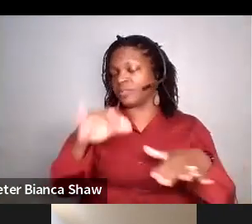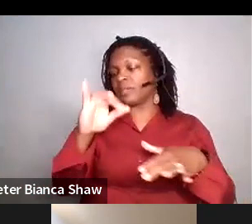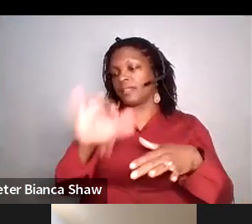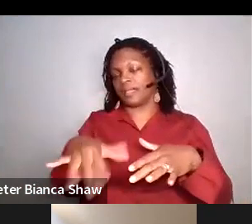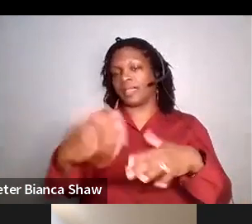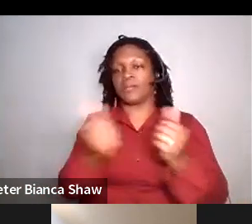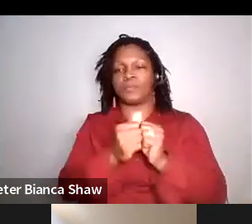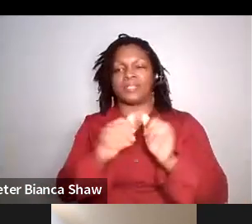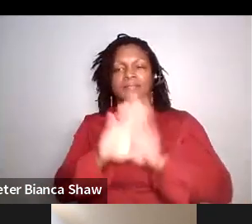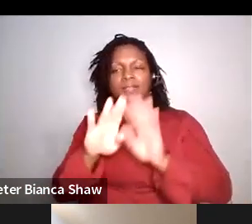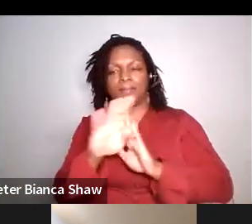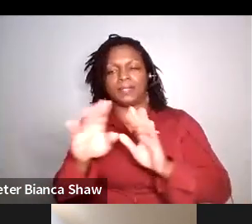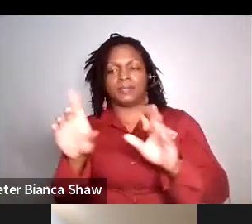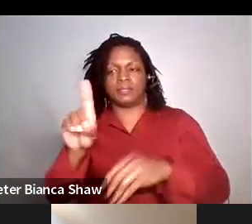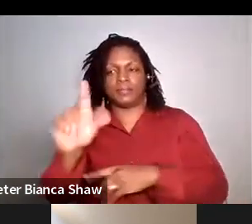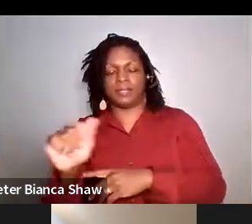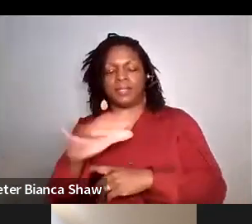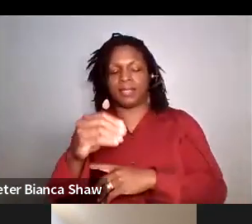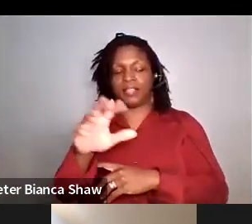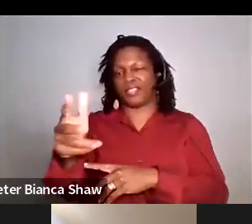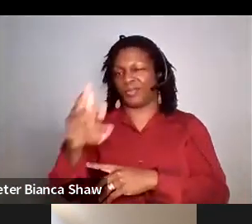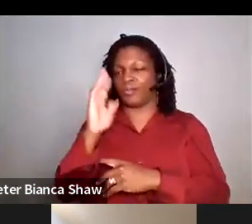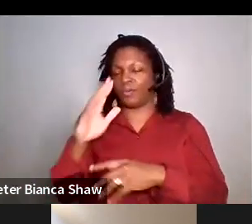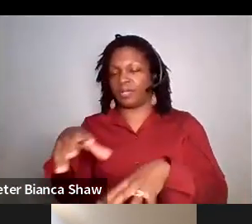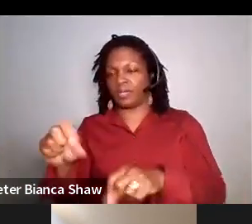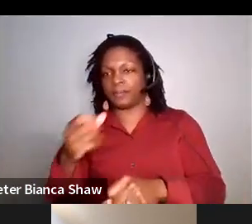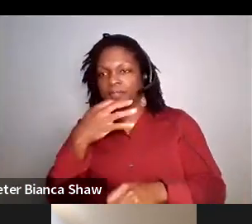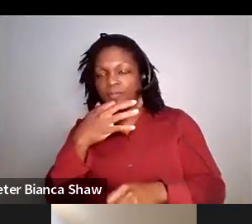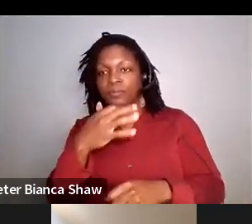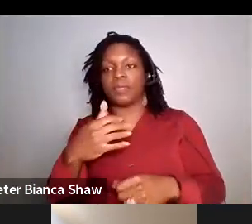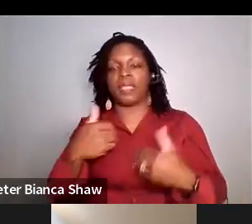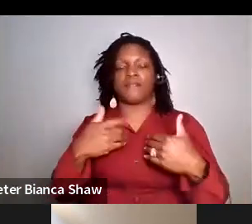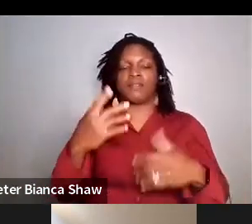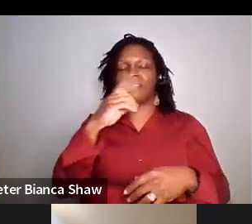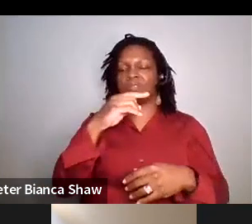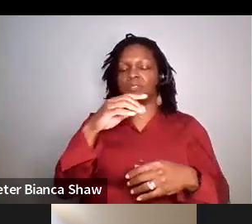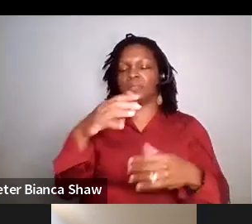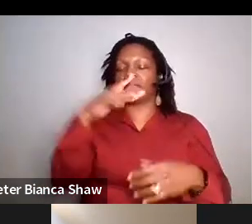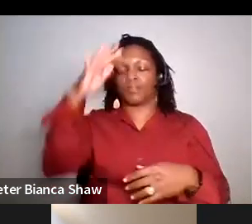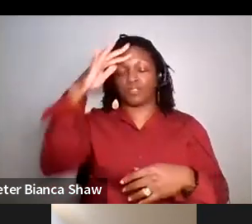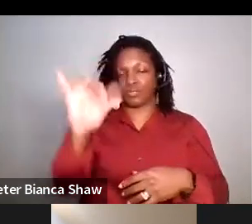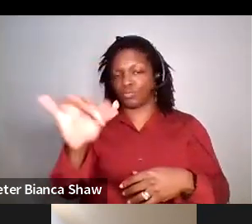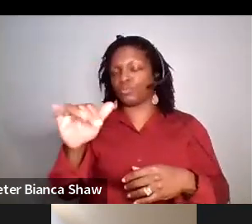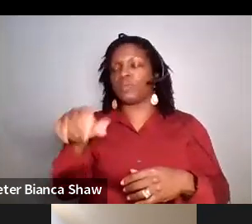This coming Friday, and Foster, parent of another child with developmental disabilities.